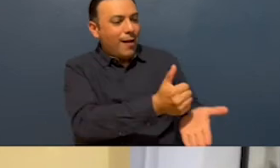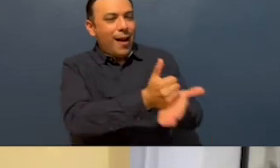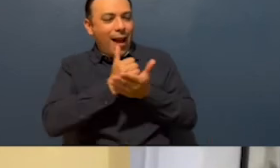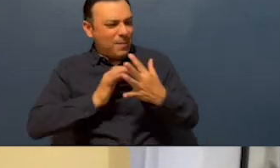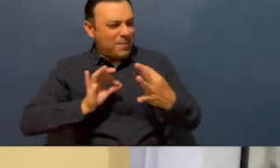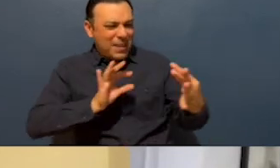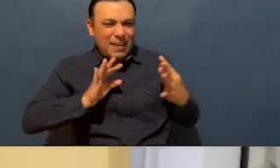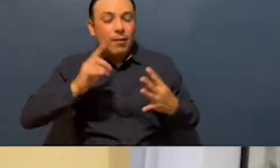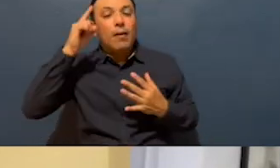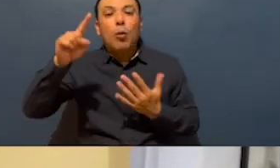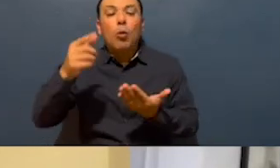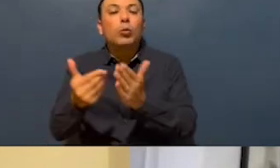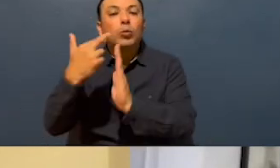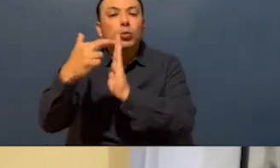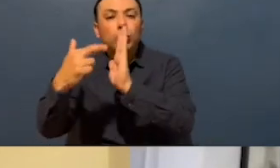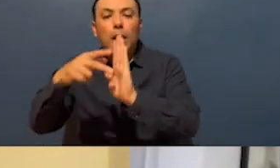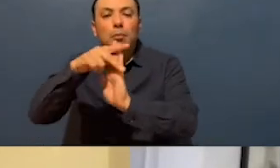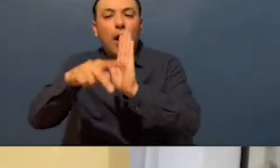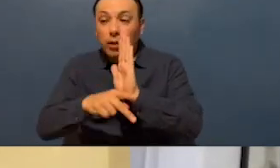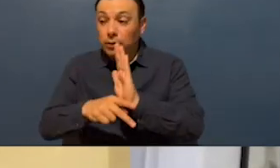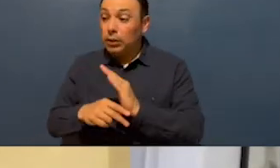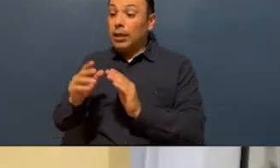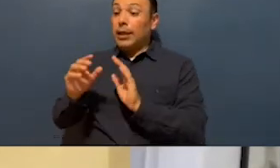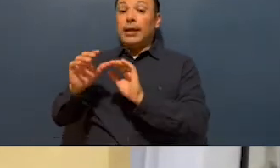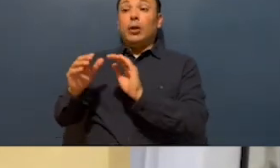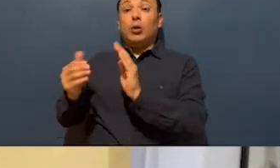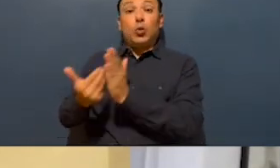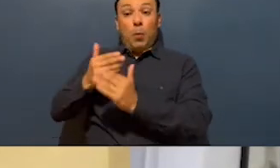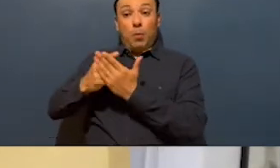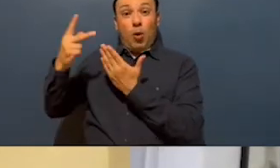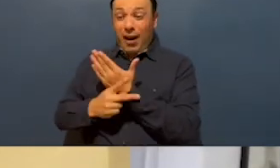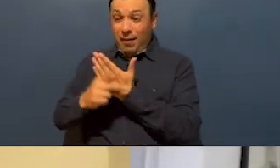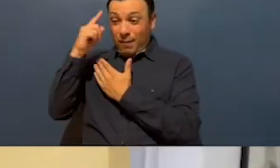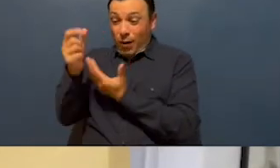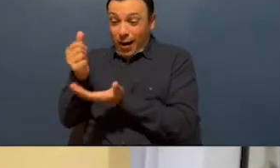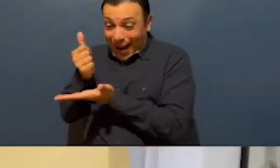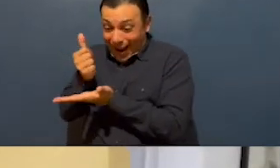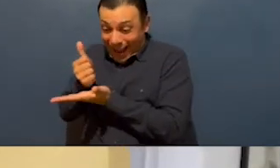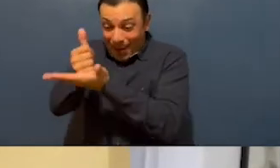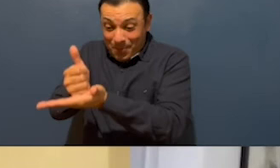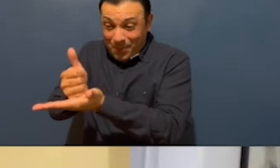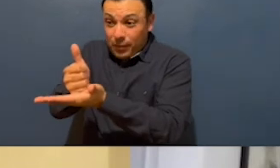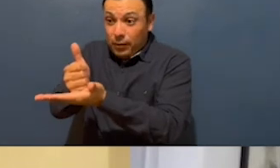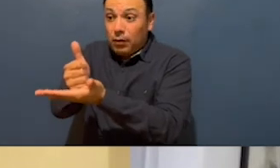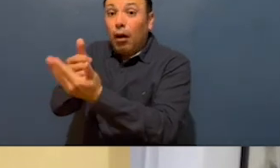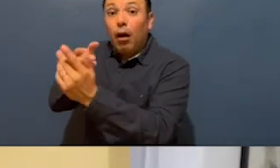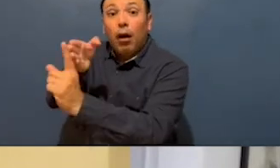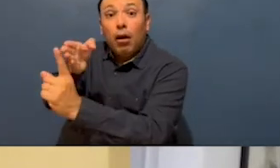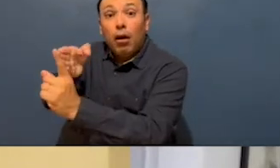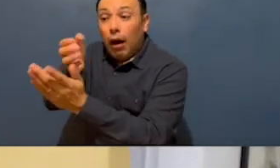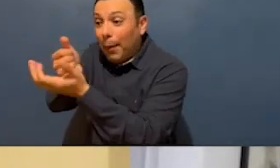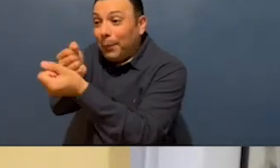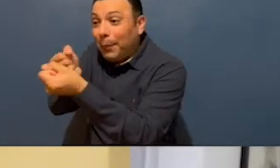when we're creating systems of aid to support more people, that those resources aren't just